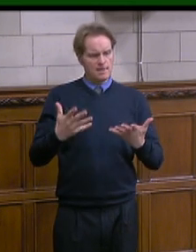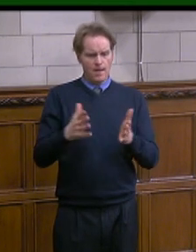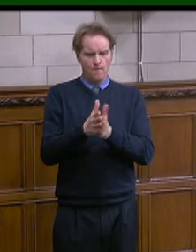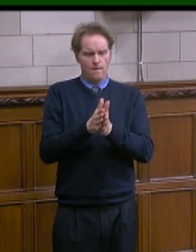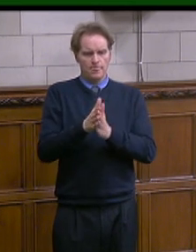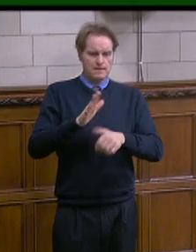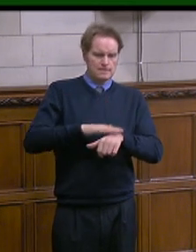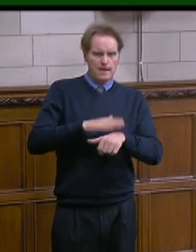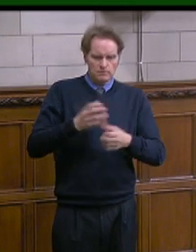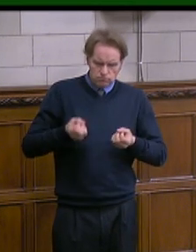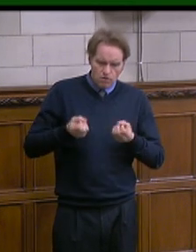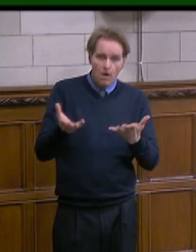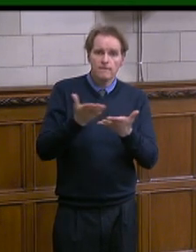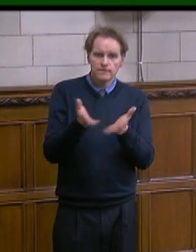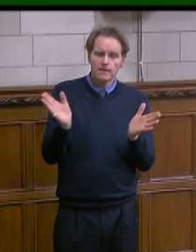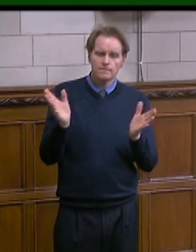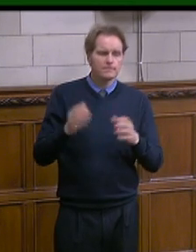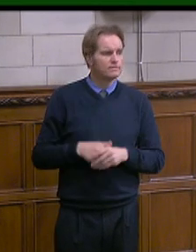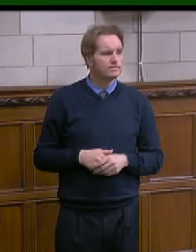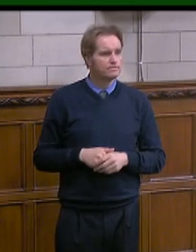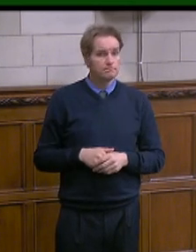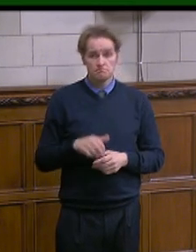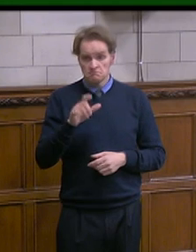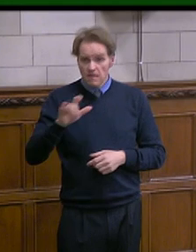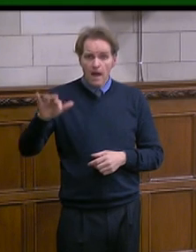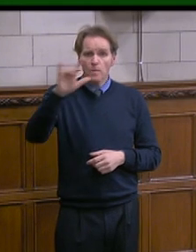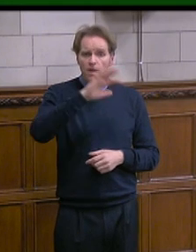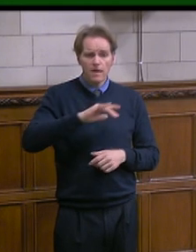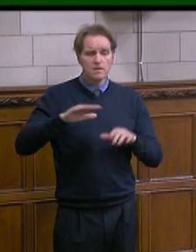Parliament is saying to the thousands on thousands of youngsters for whom British Sign Language